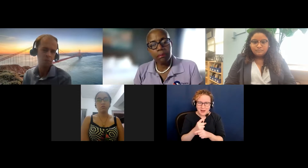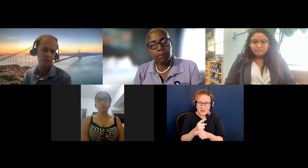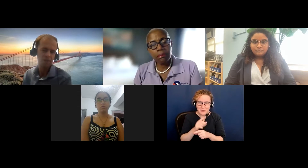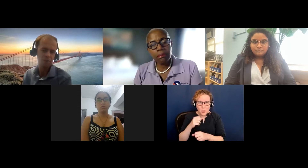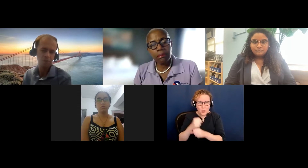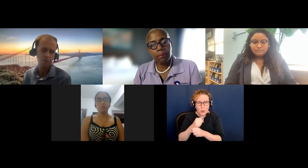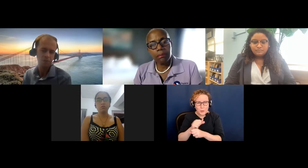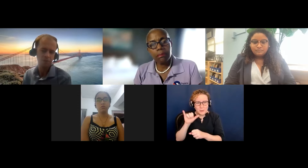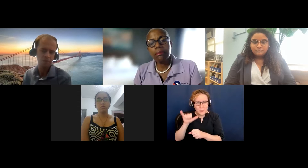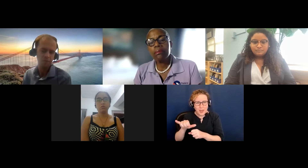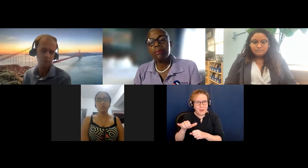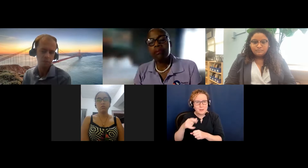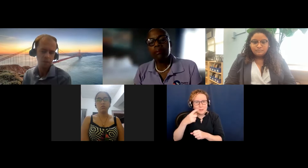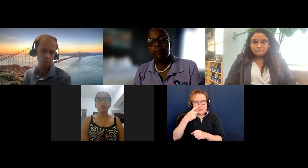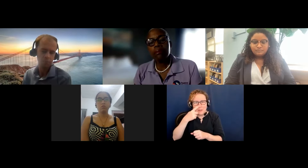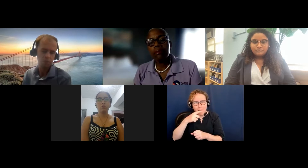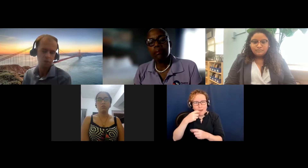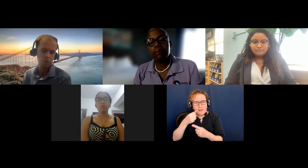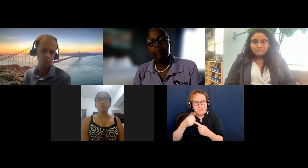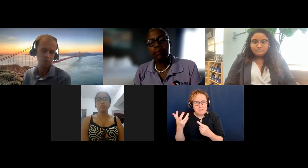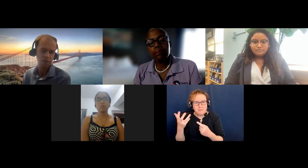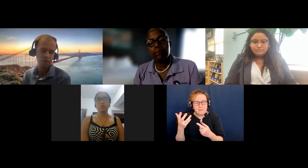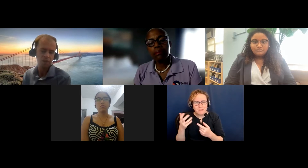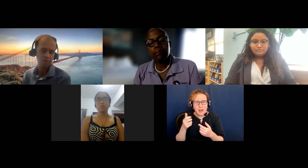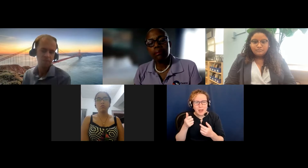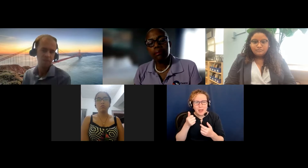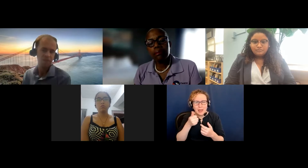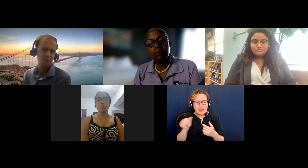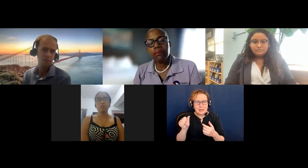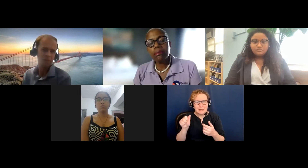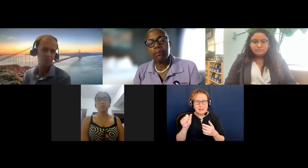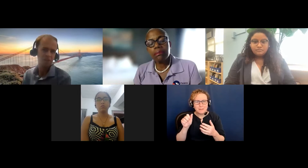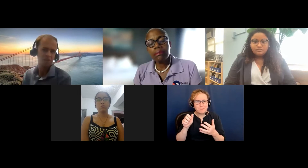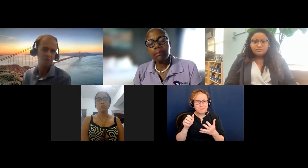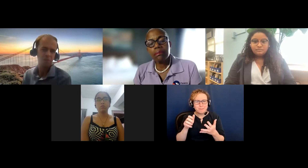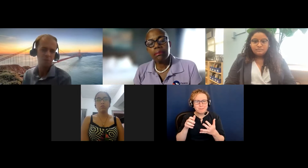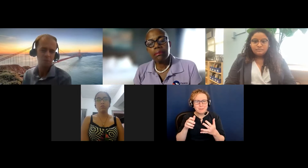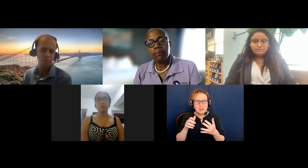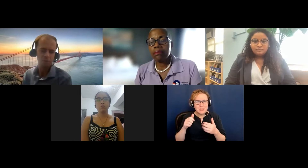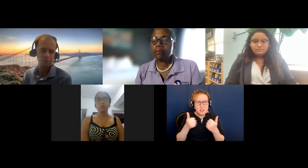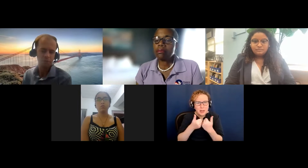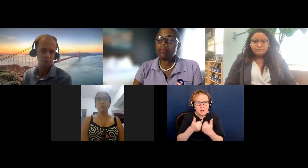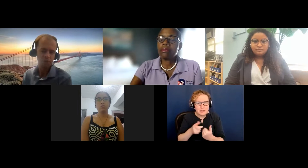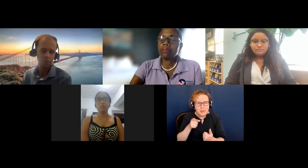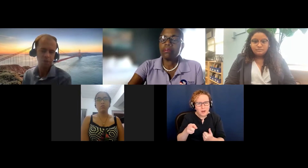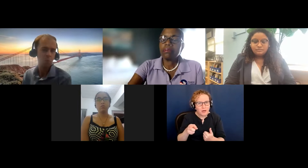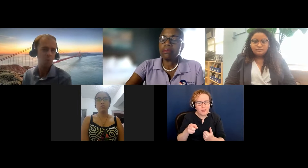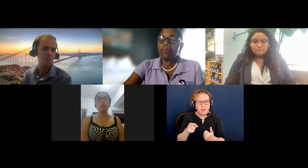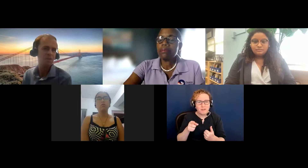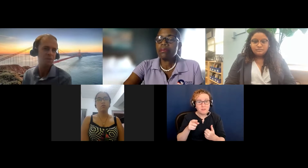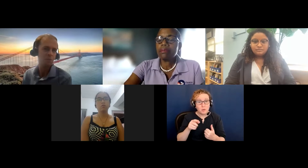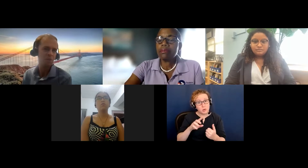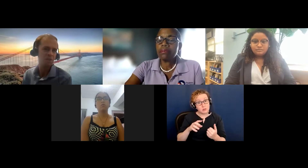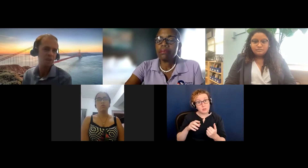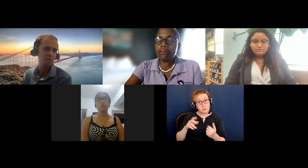that. Were there any challenges there, or was it pretty supported because you are in a Deaf